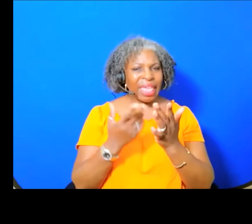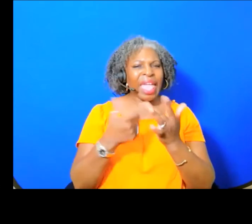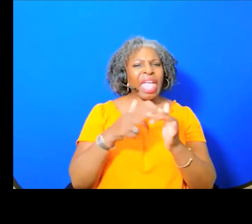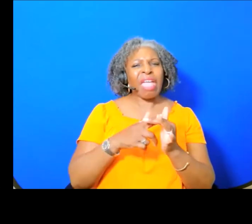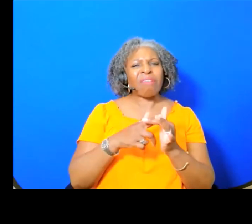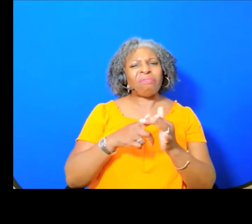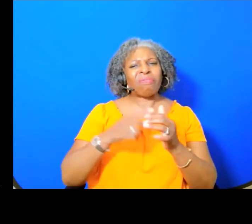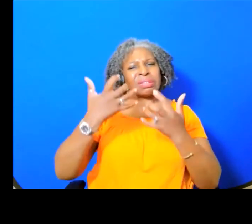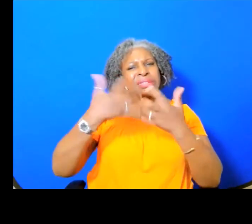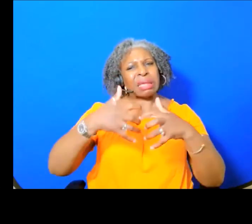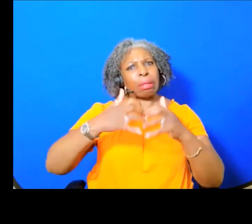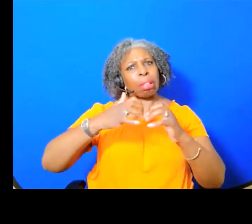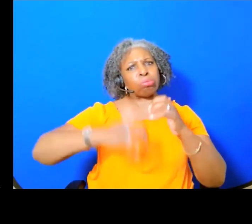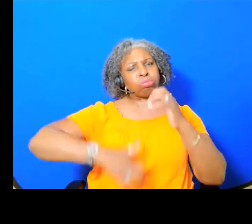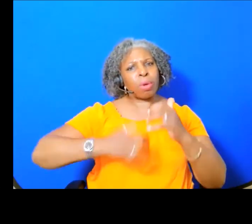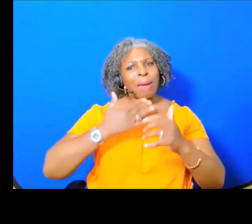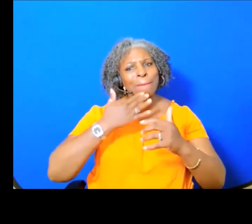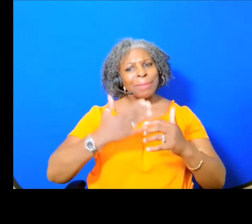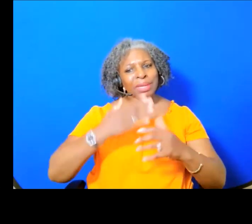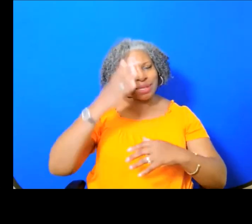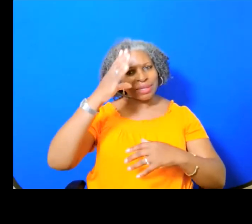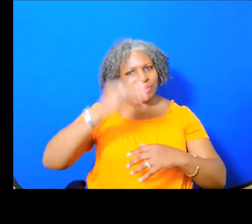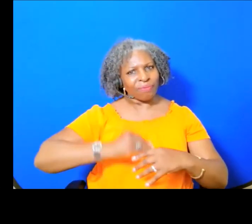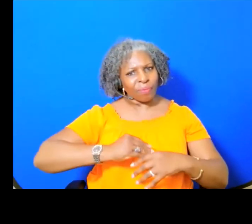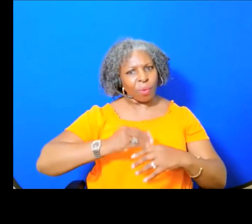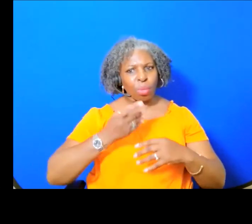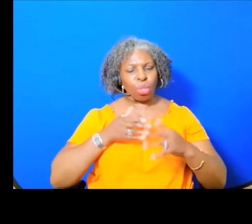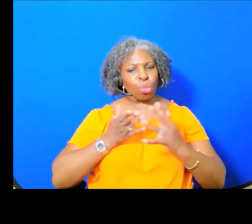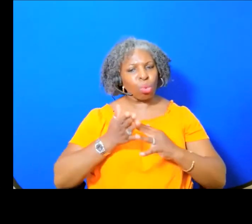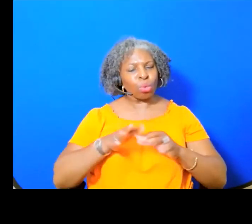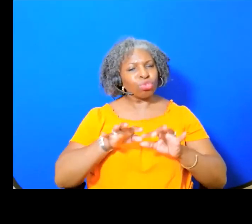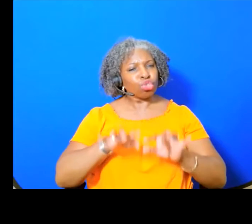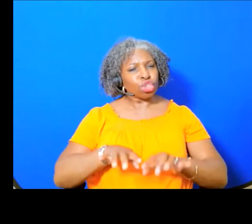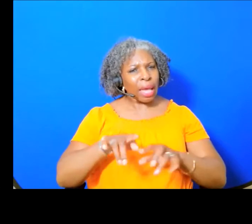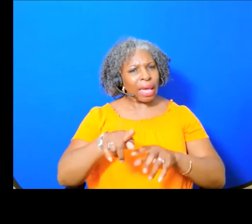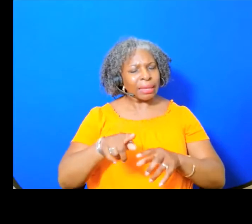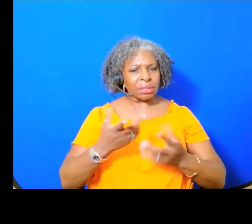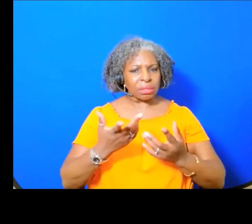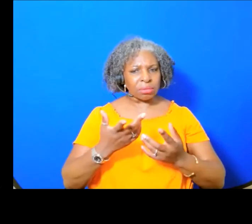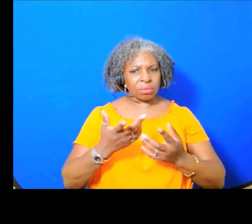please use the chat function at the bottom of your screen to chat with our dedicated tech support.